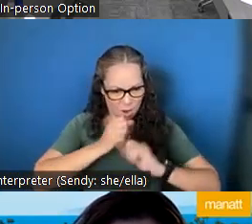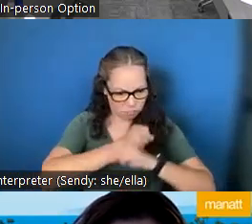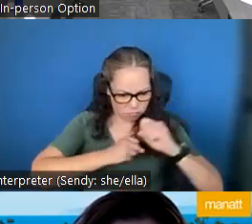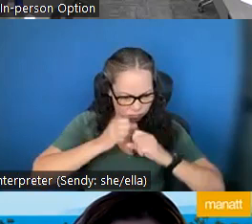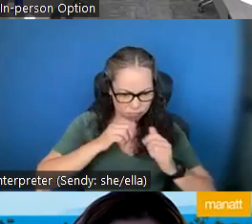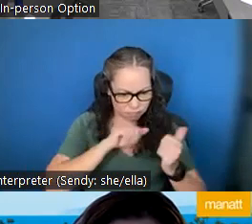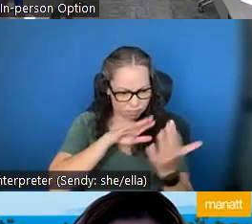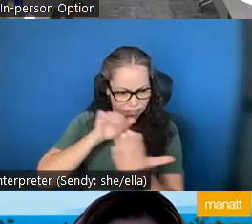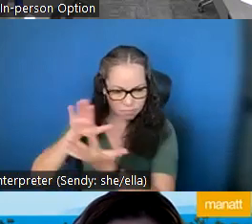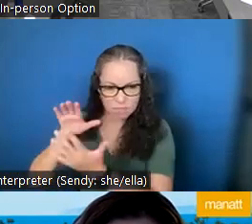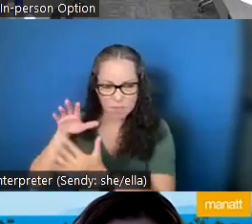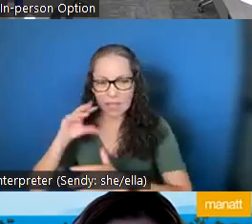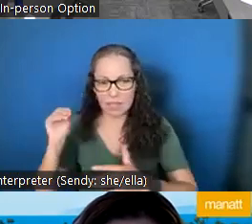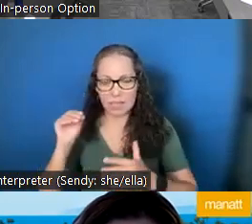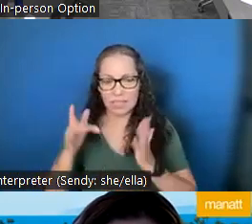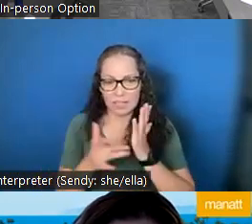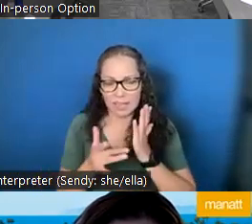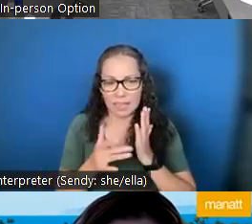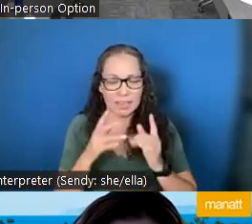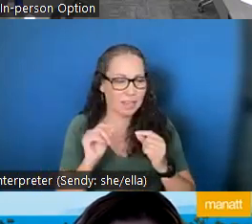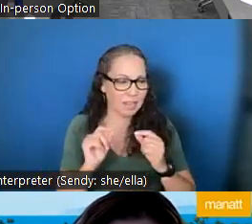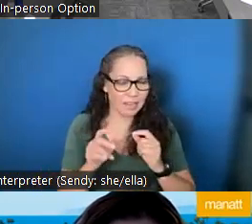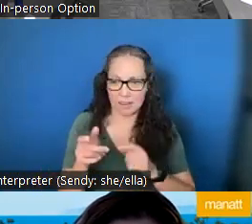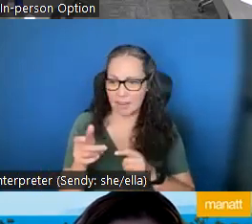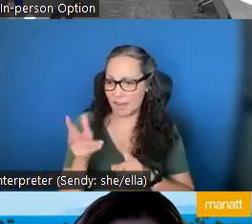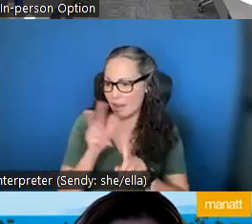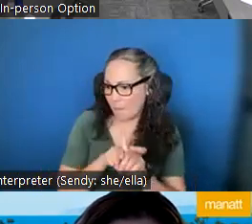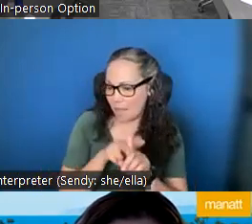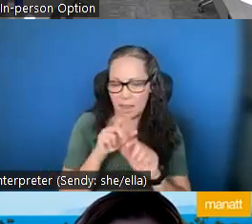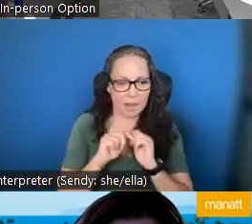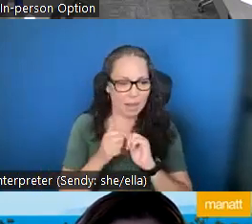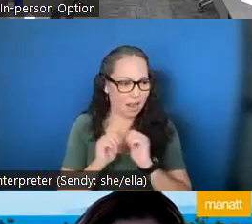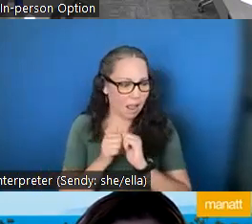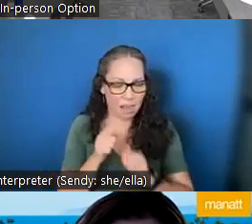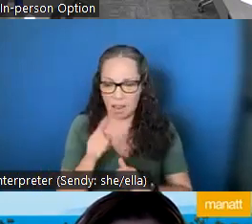is so the volume of services how long it takes to perform each one of those Services whether it's a